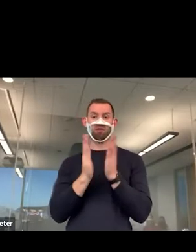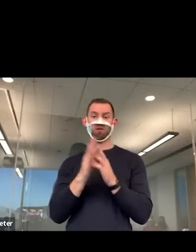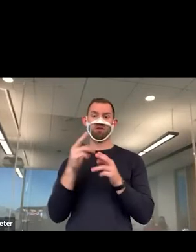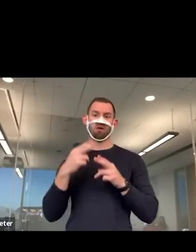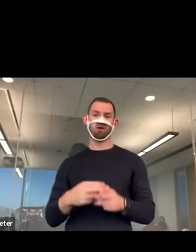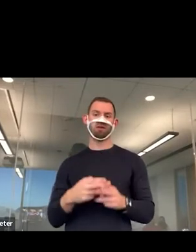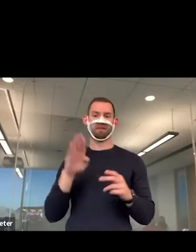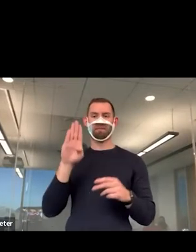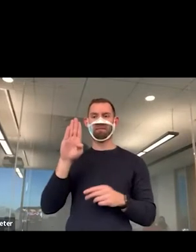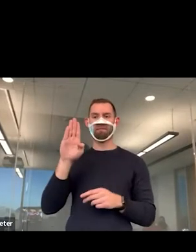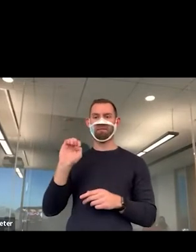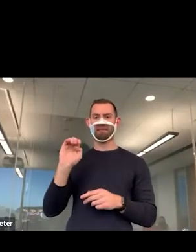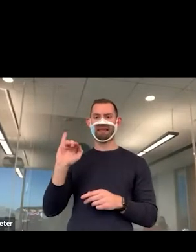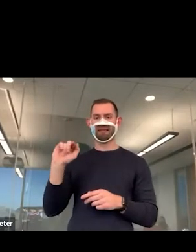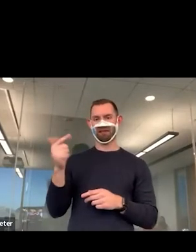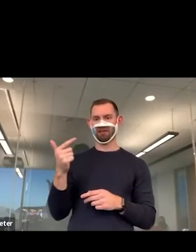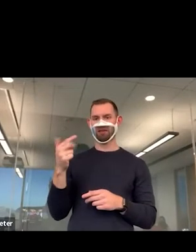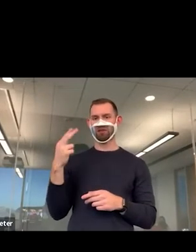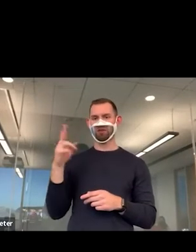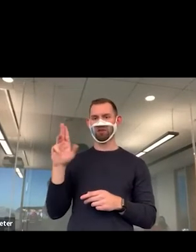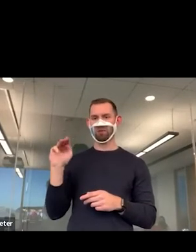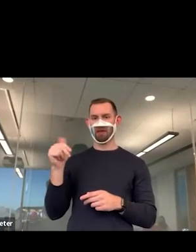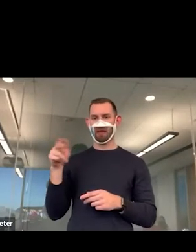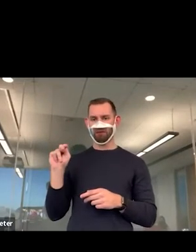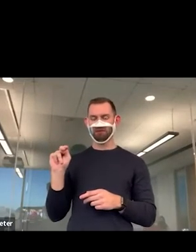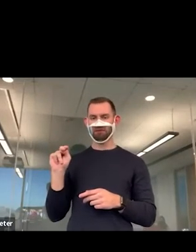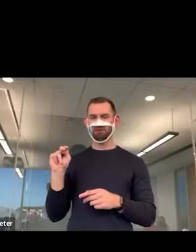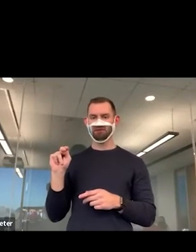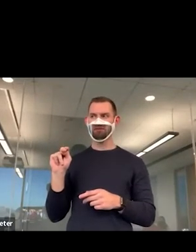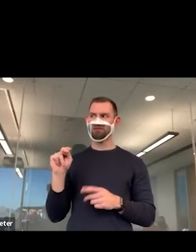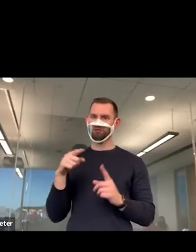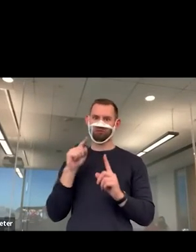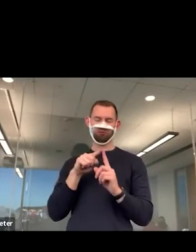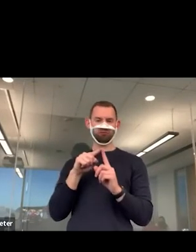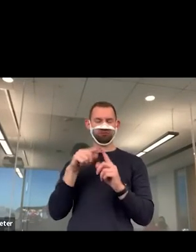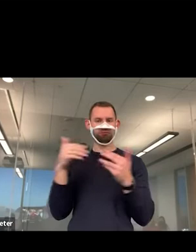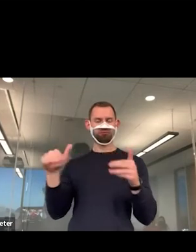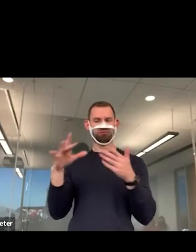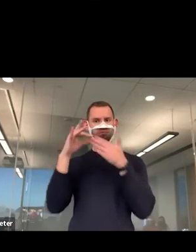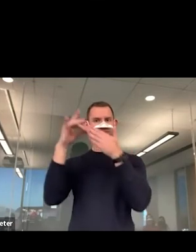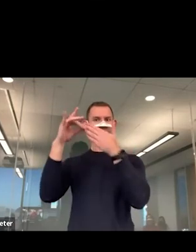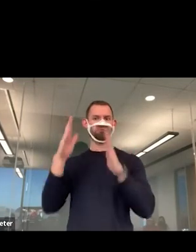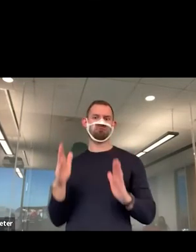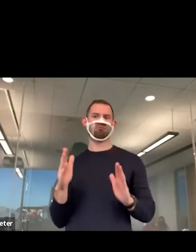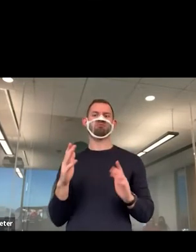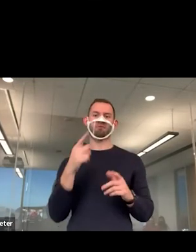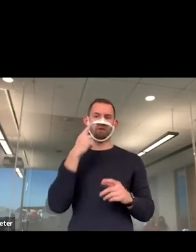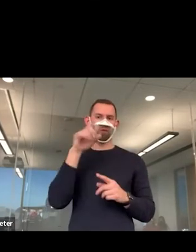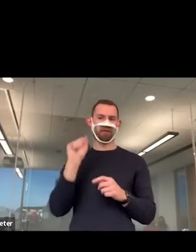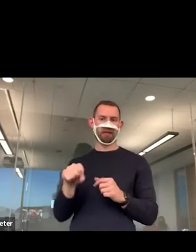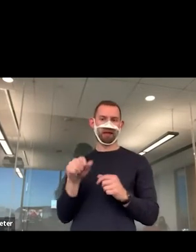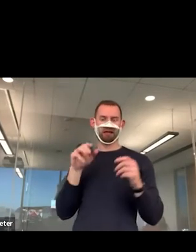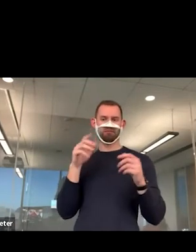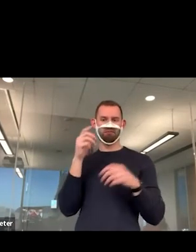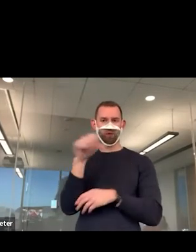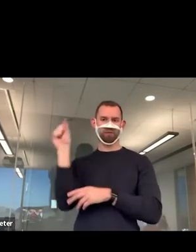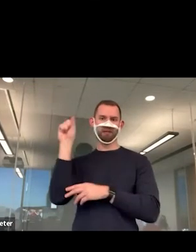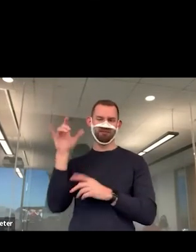and um you know just all this stuff was happening and i was totally unaware of it